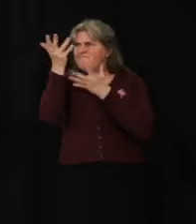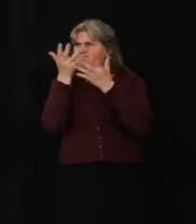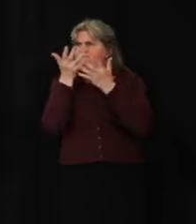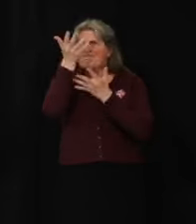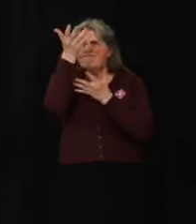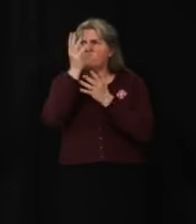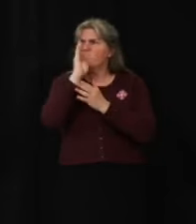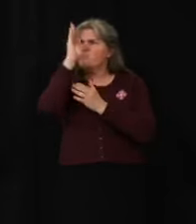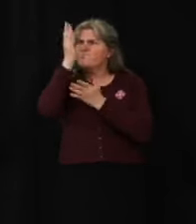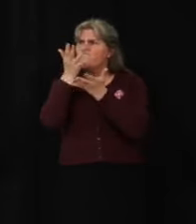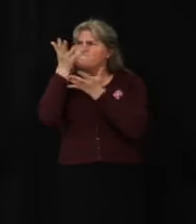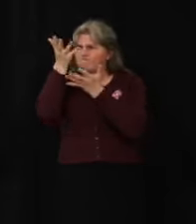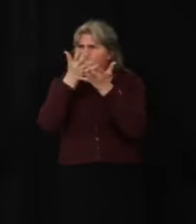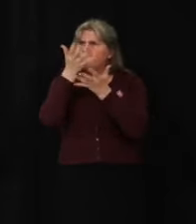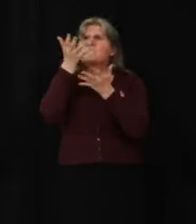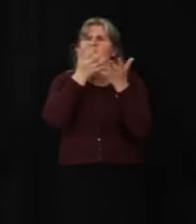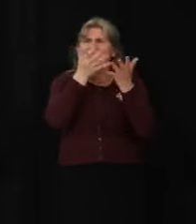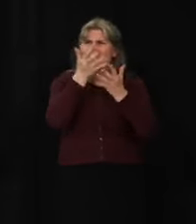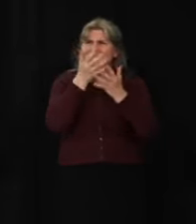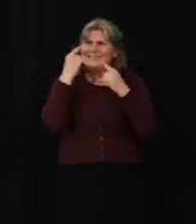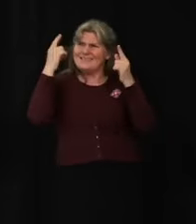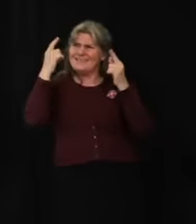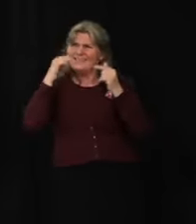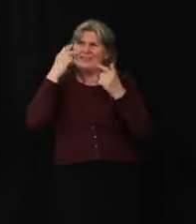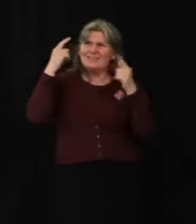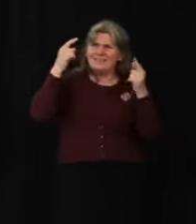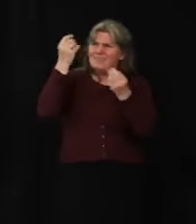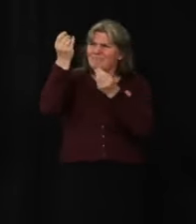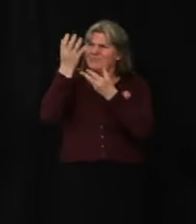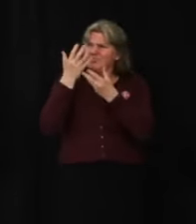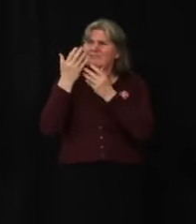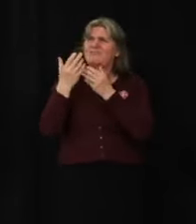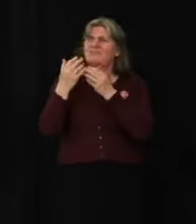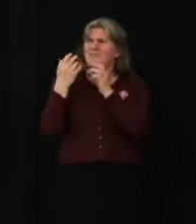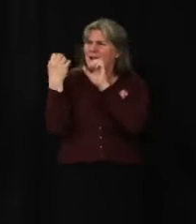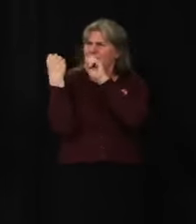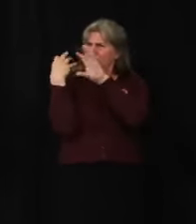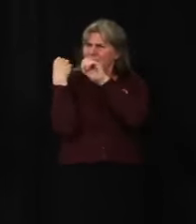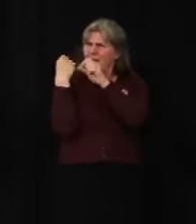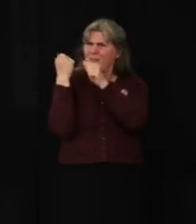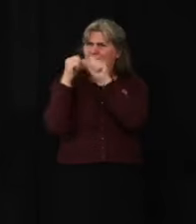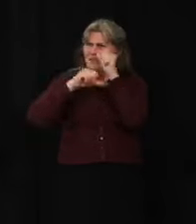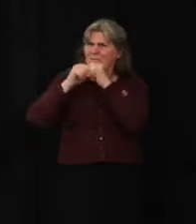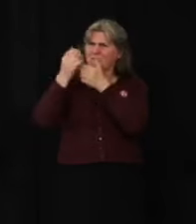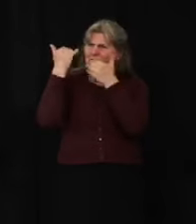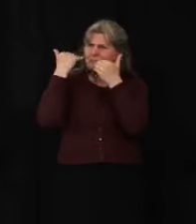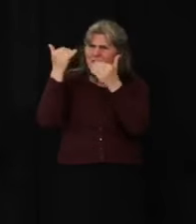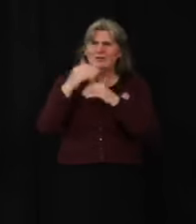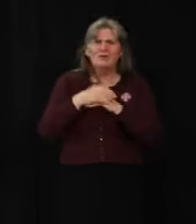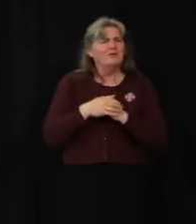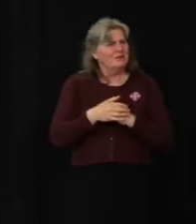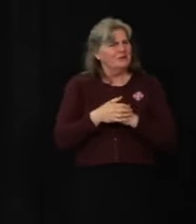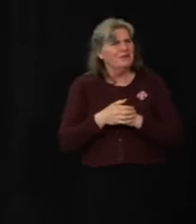a step backwards in this plan?